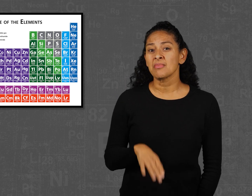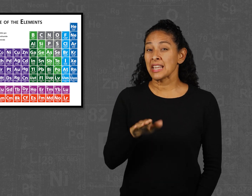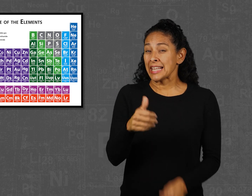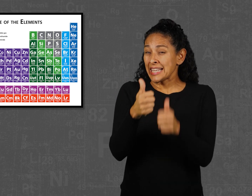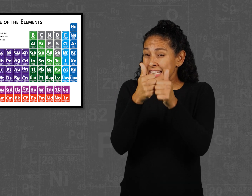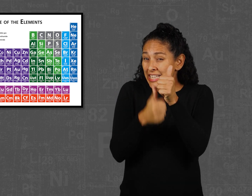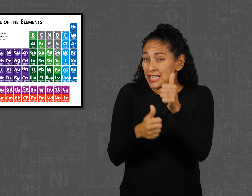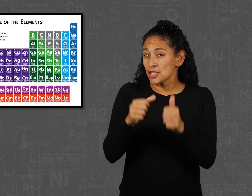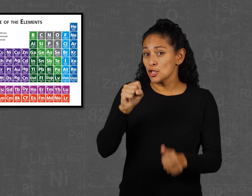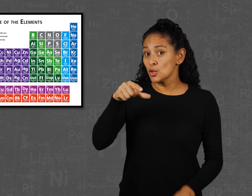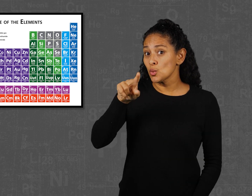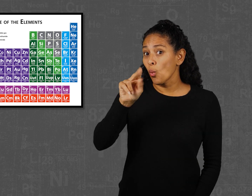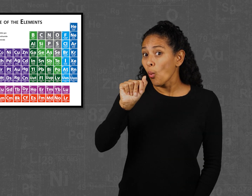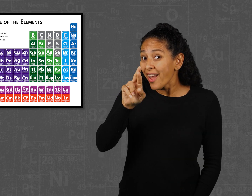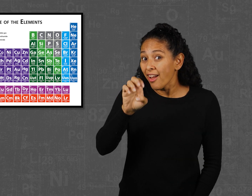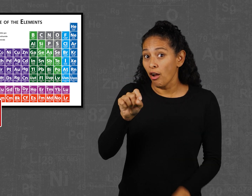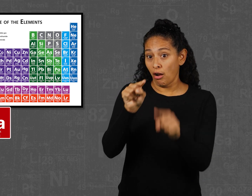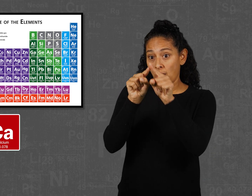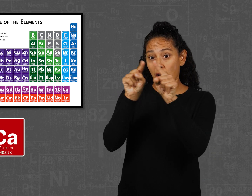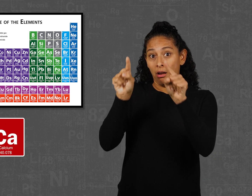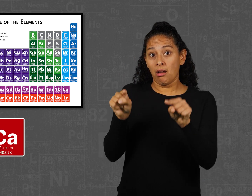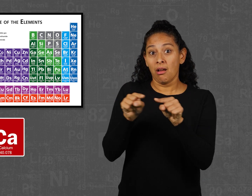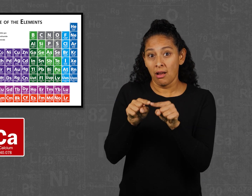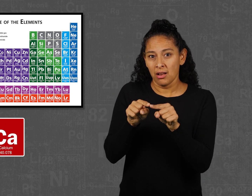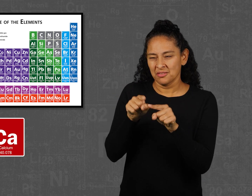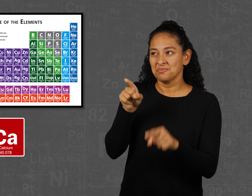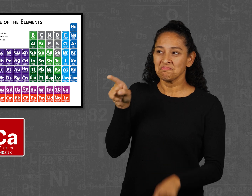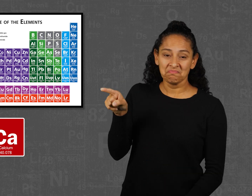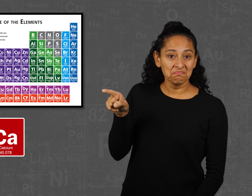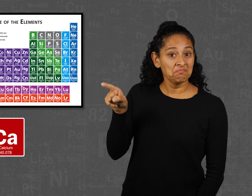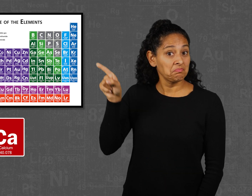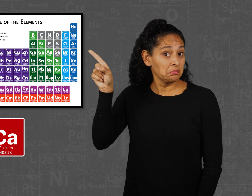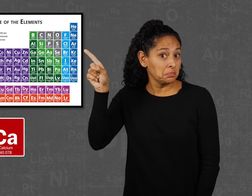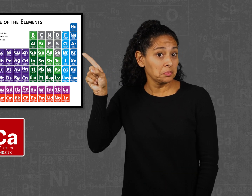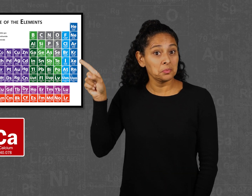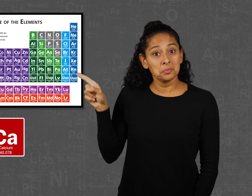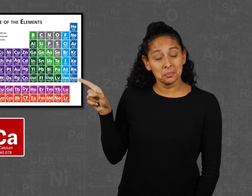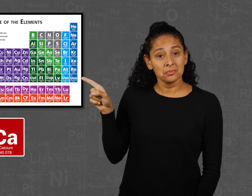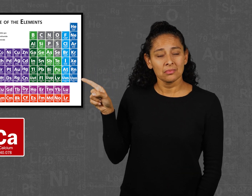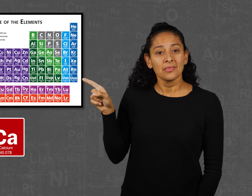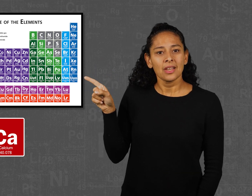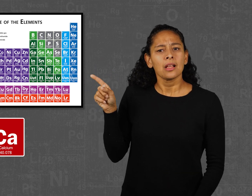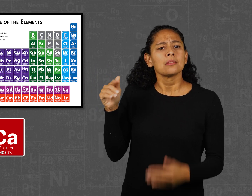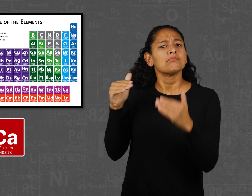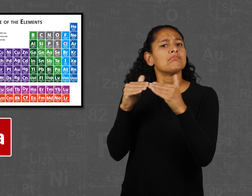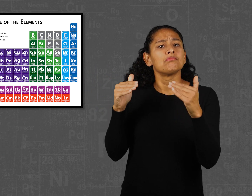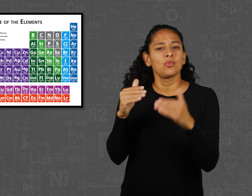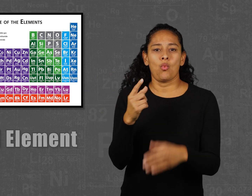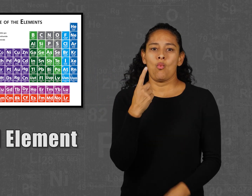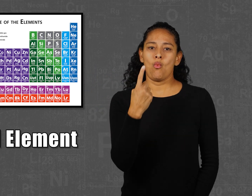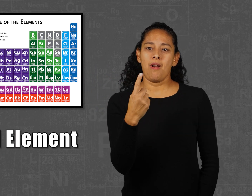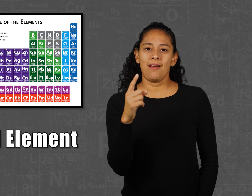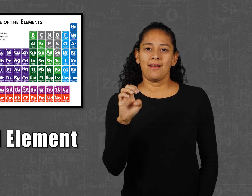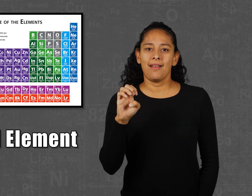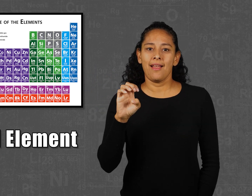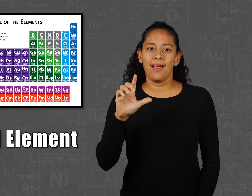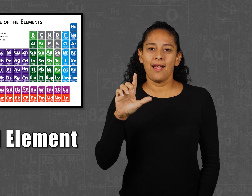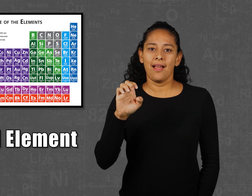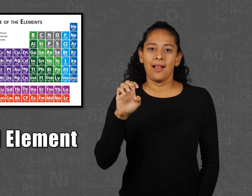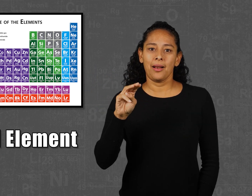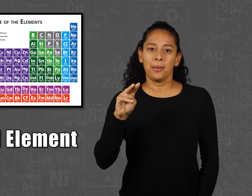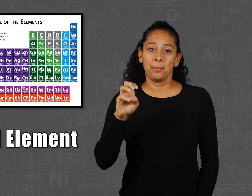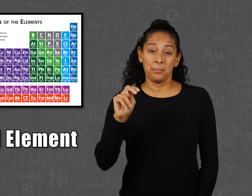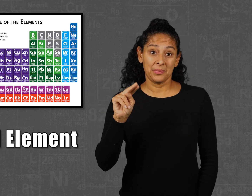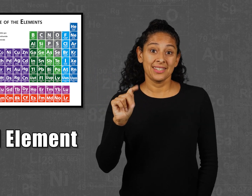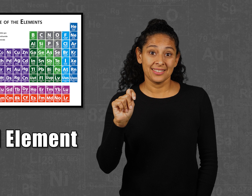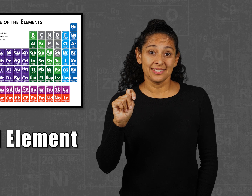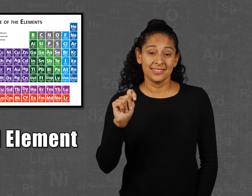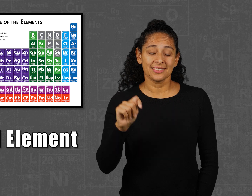Each square on the table represents one element.